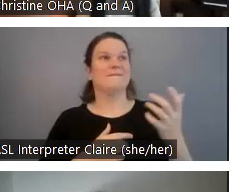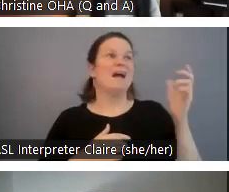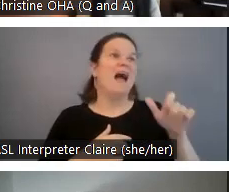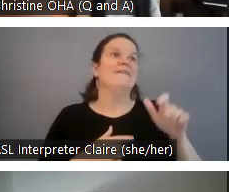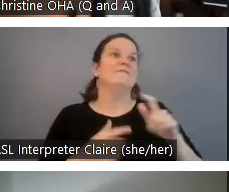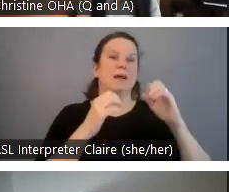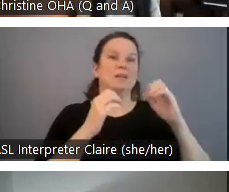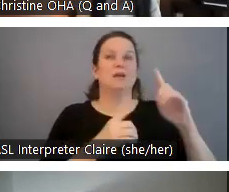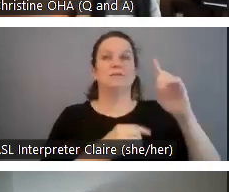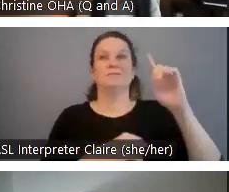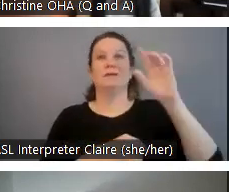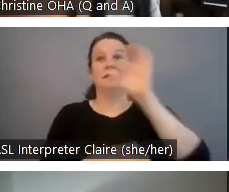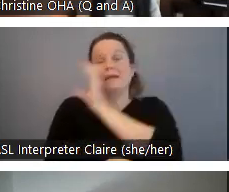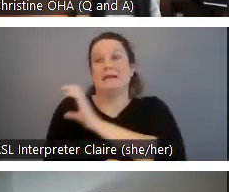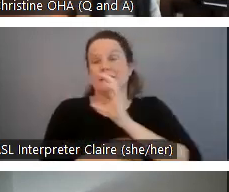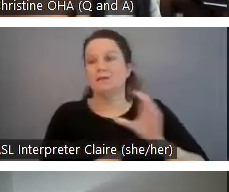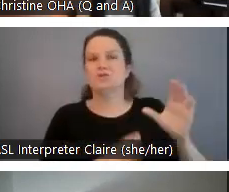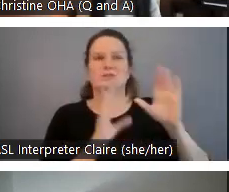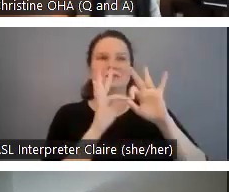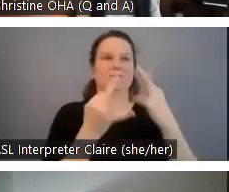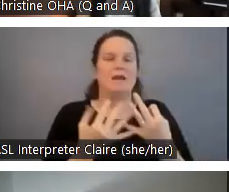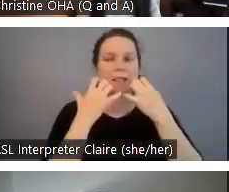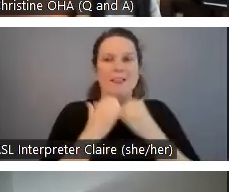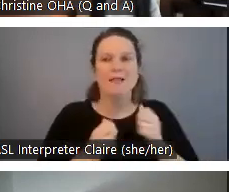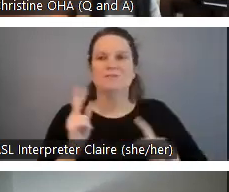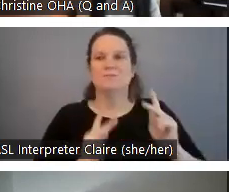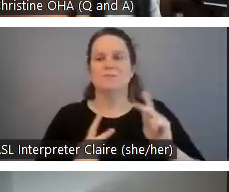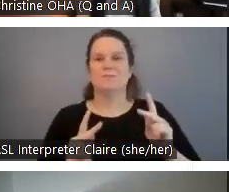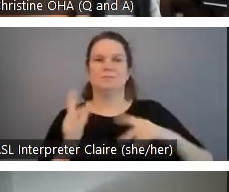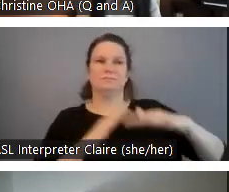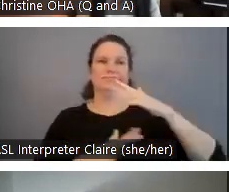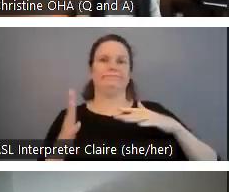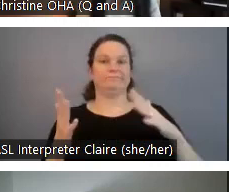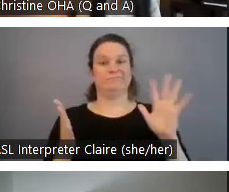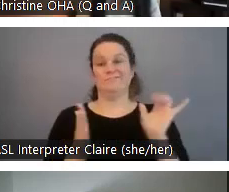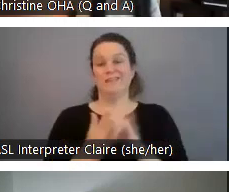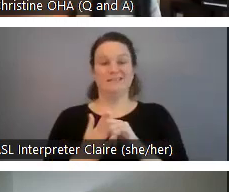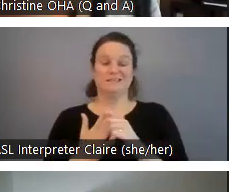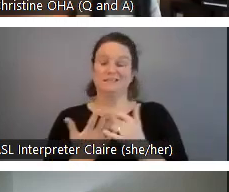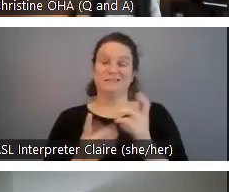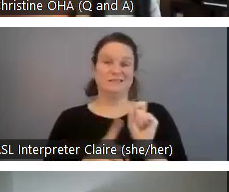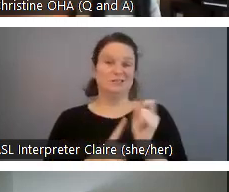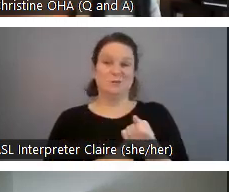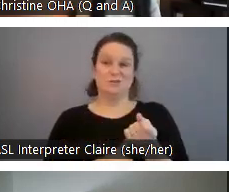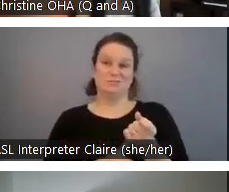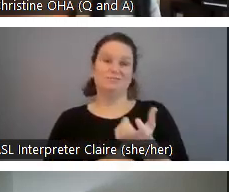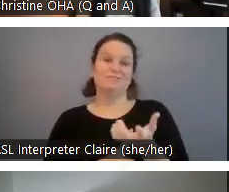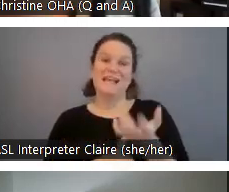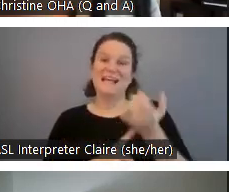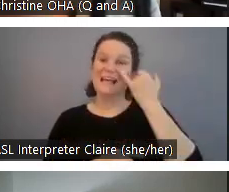your family, and your loved ones, and your, the people that you care for. And I think that that might be the kind of thing